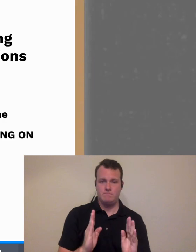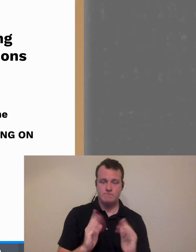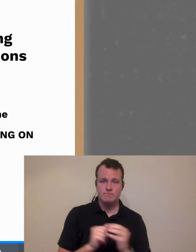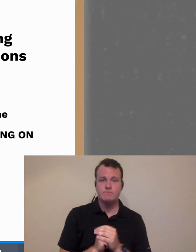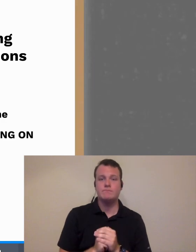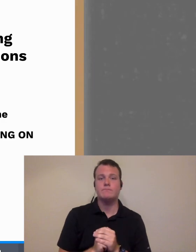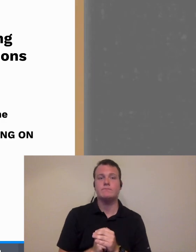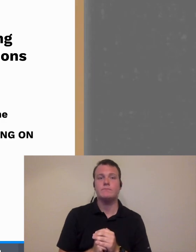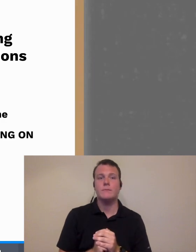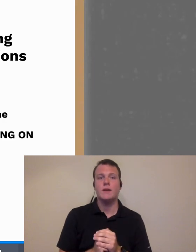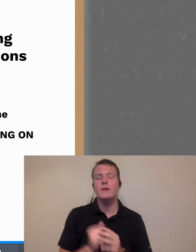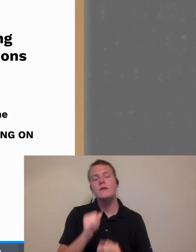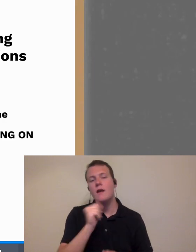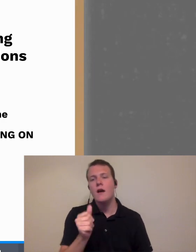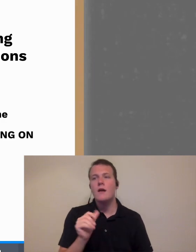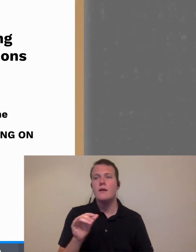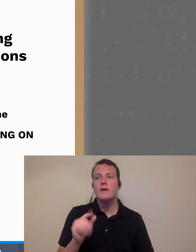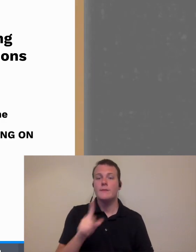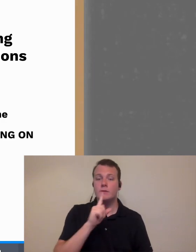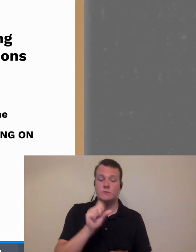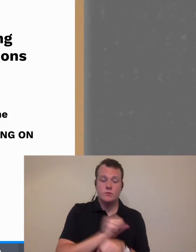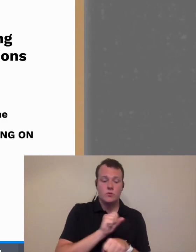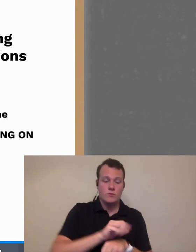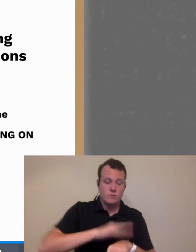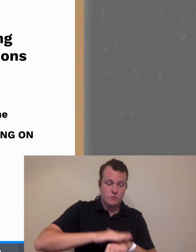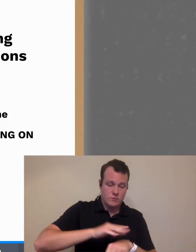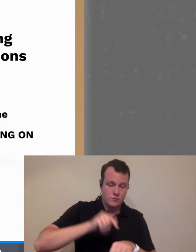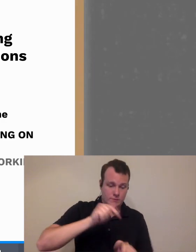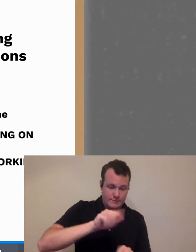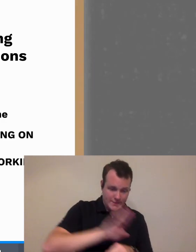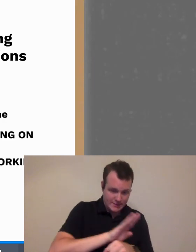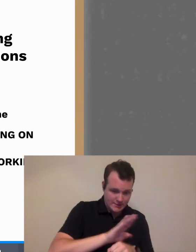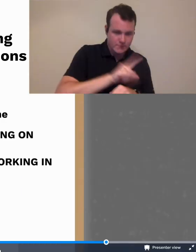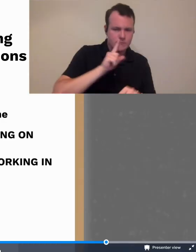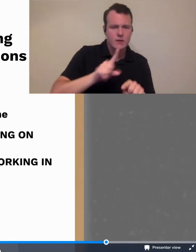you to actually not just you know actually work on the practice not just